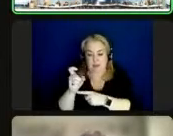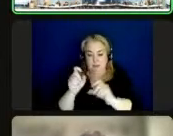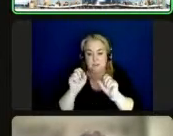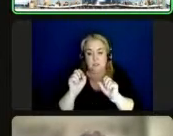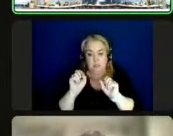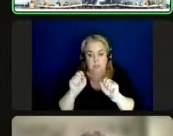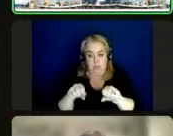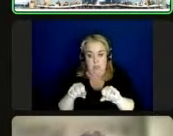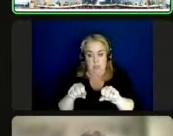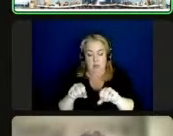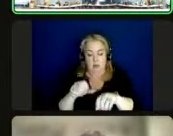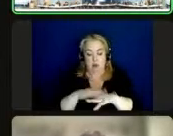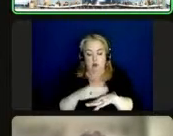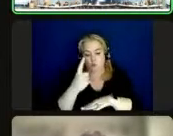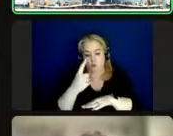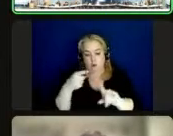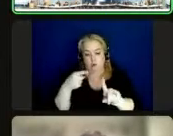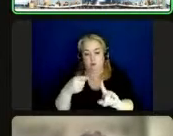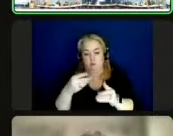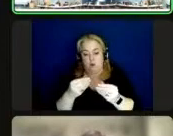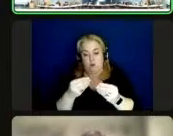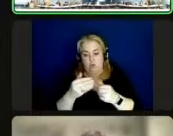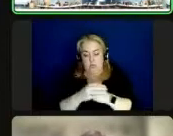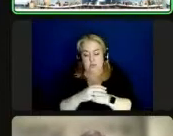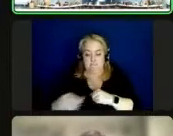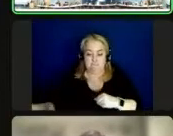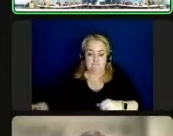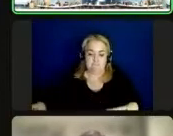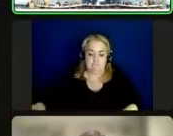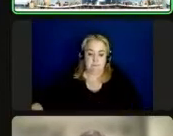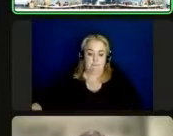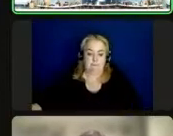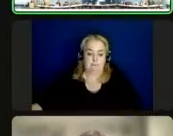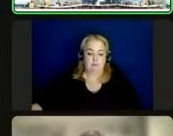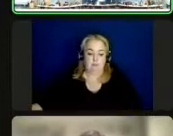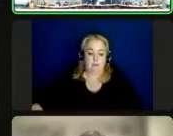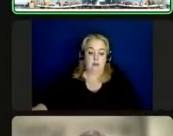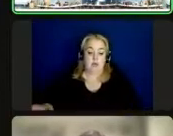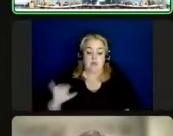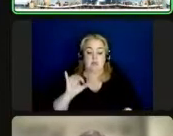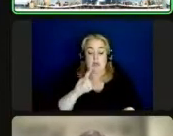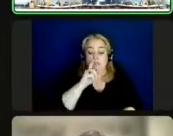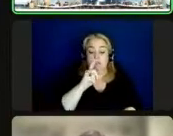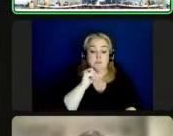HAZARD REGULATIONS AND A WORRY ABOUT A LAW. THE JUDGE TALKING ABOUT THAT